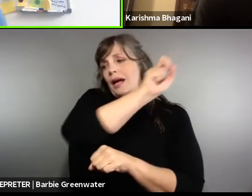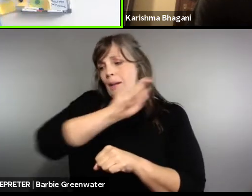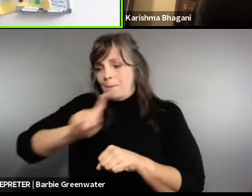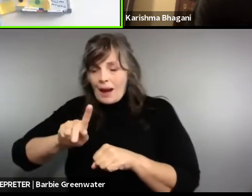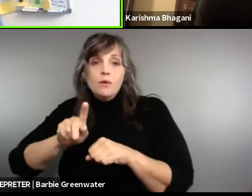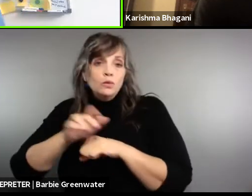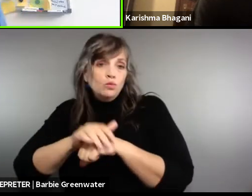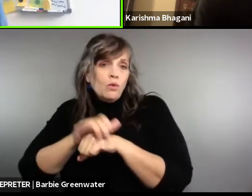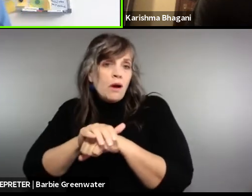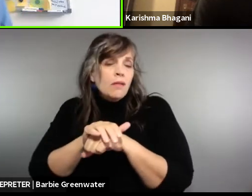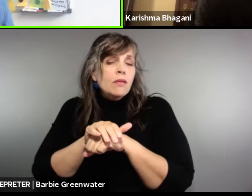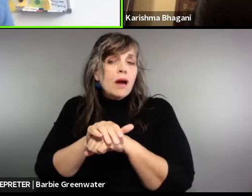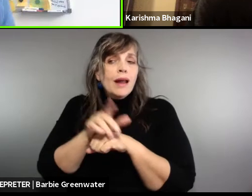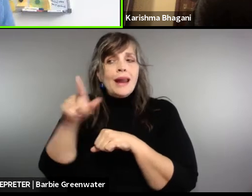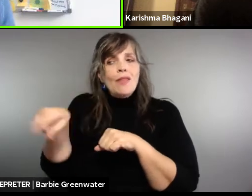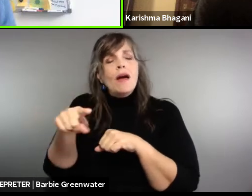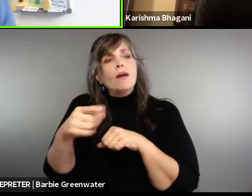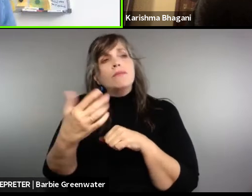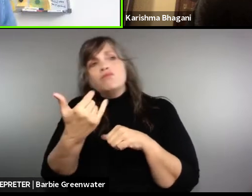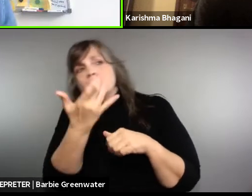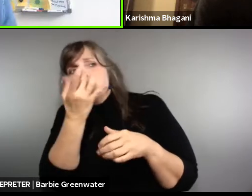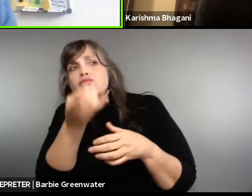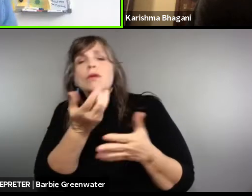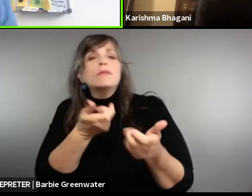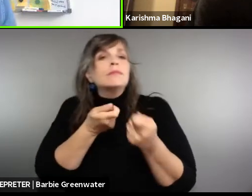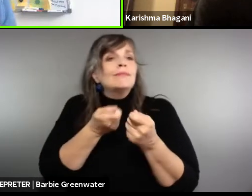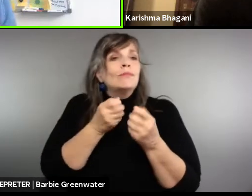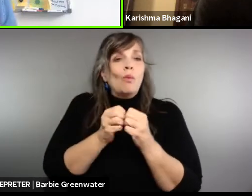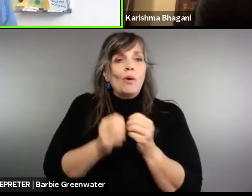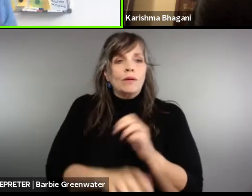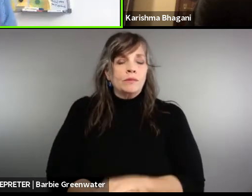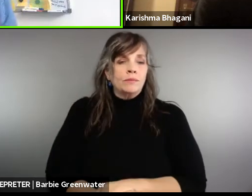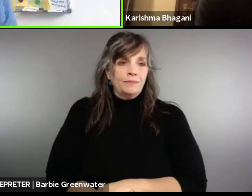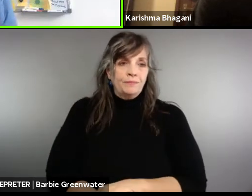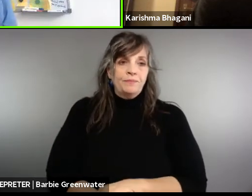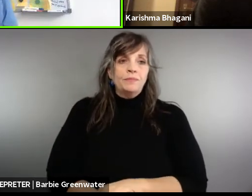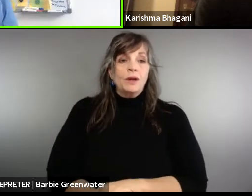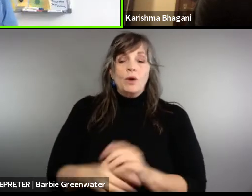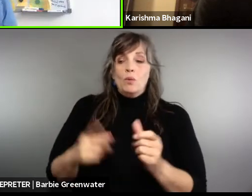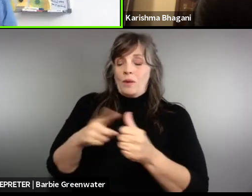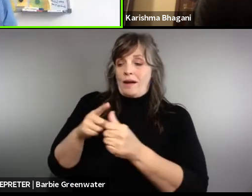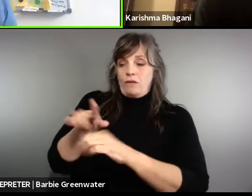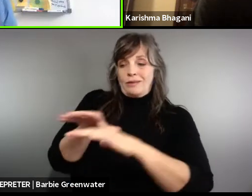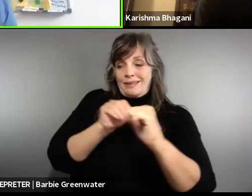interest in England. But initially when I first left Arts Council England, I was doing lots and lots of my work was international.